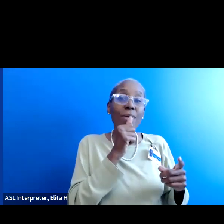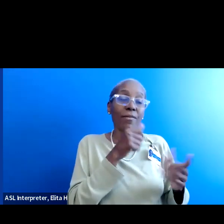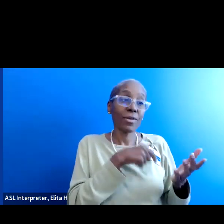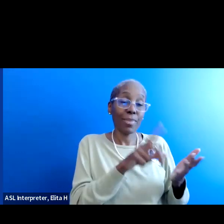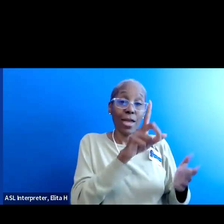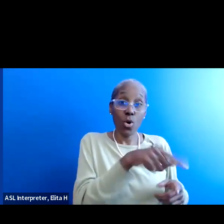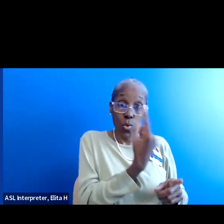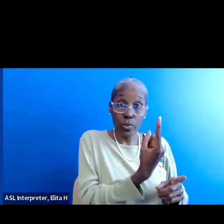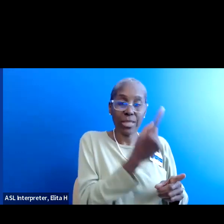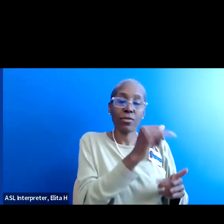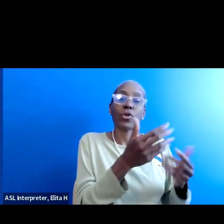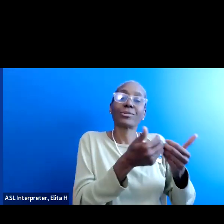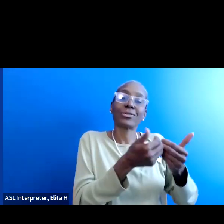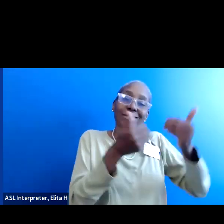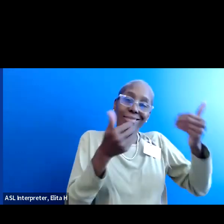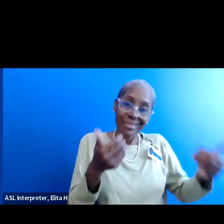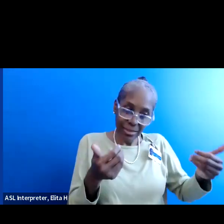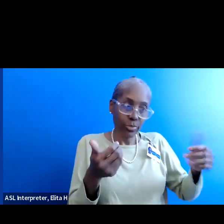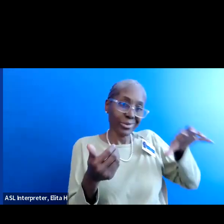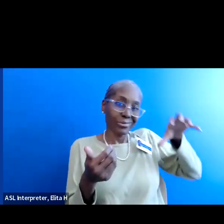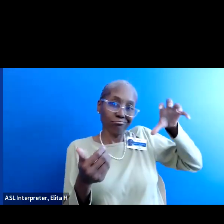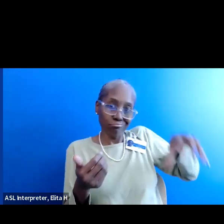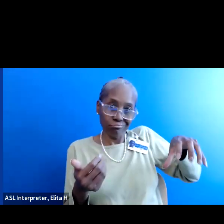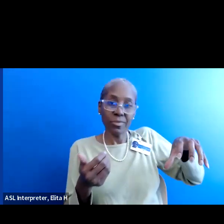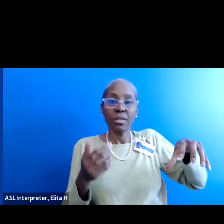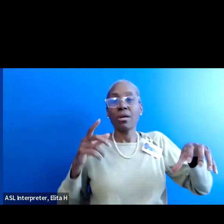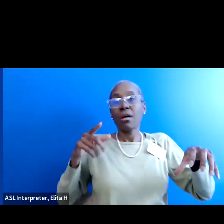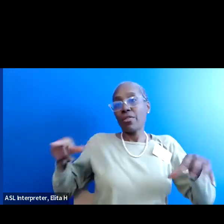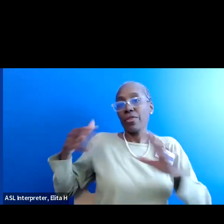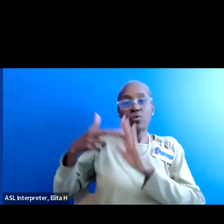Those are very far and few between but these regs do not apply to them.